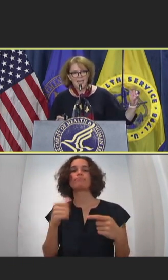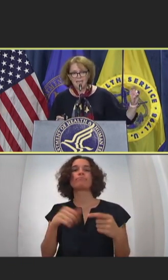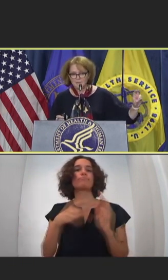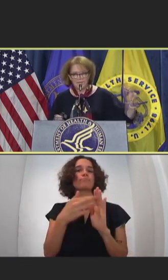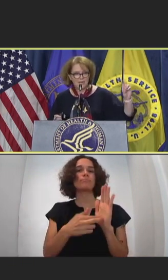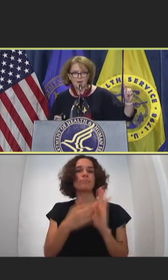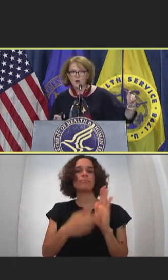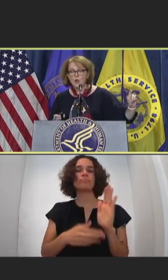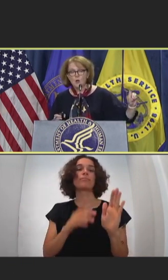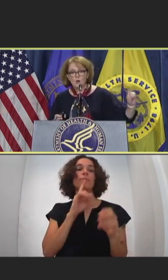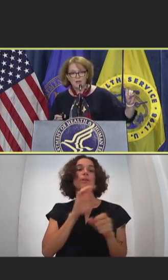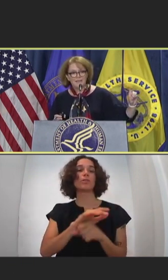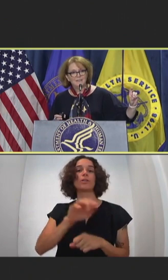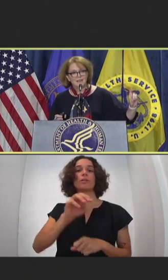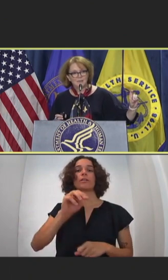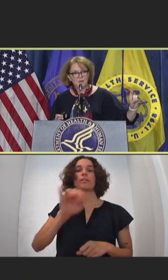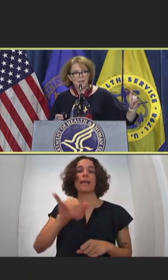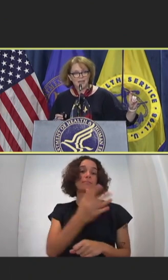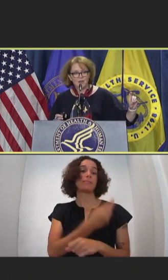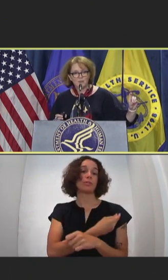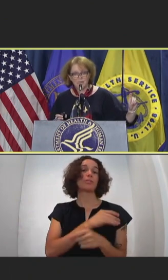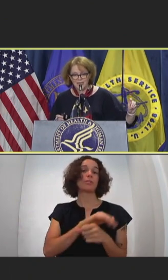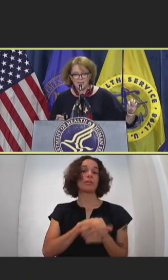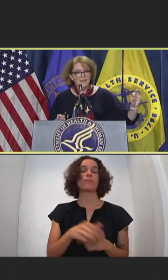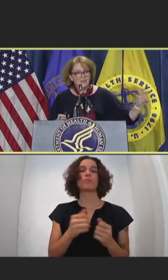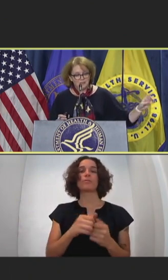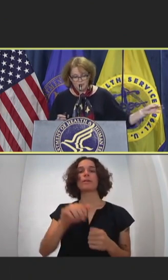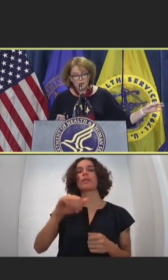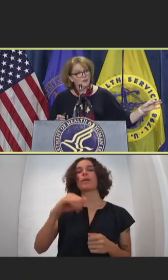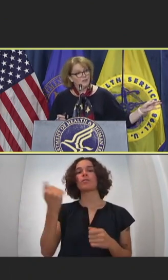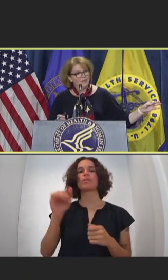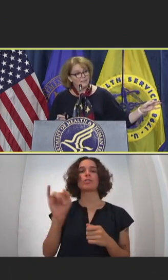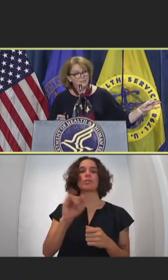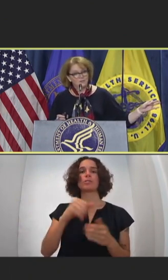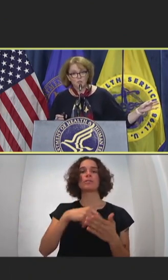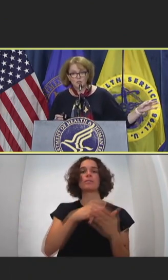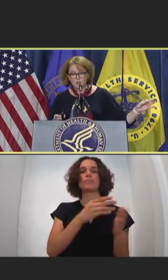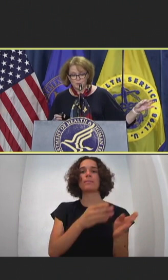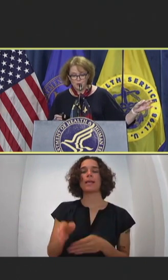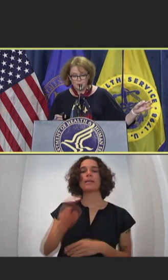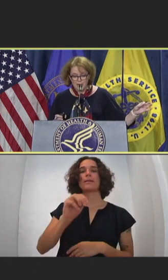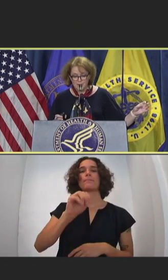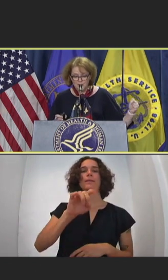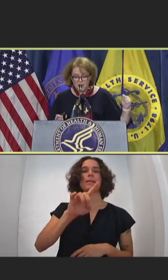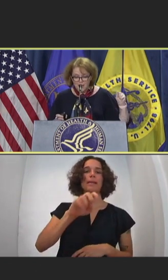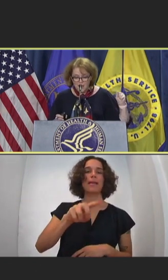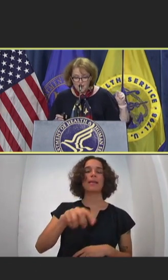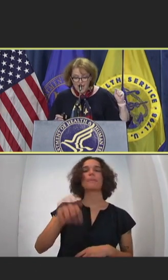Medicare, or an ACA-compliant health plan. It's covered under the Vaccines for Children program.